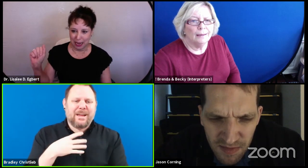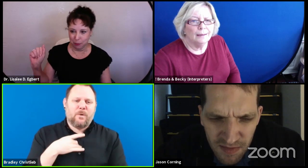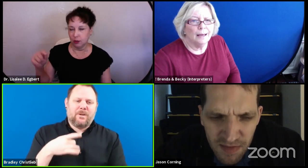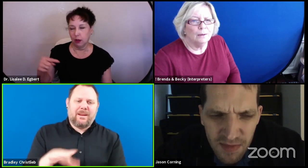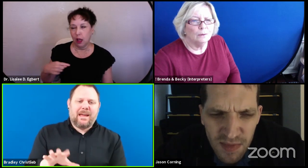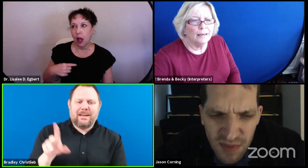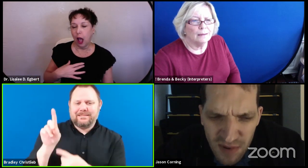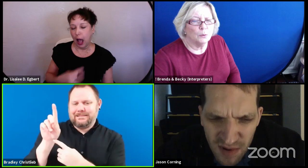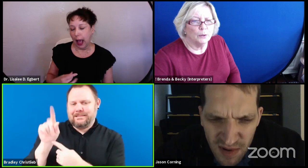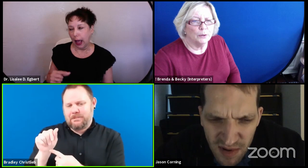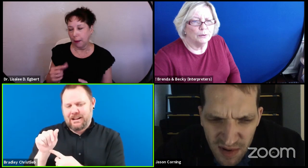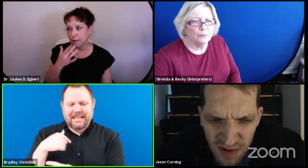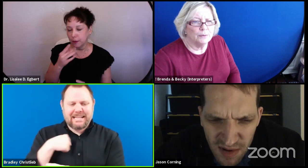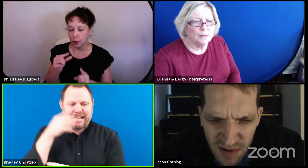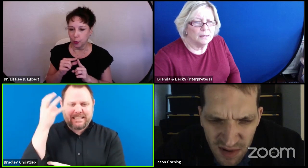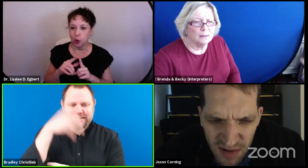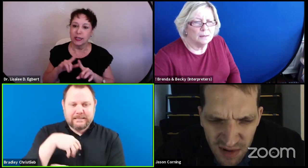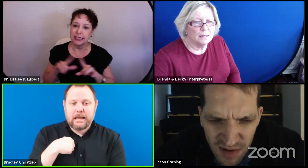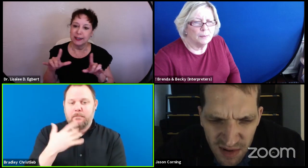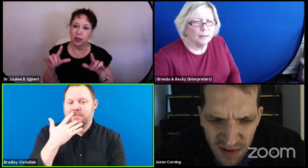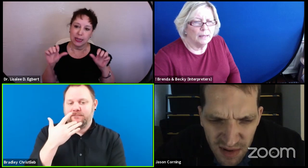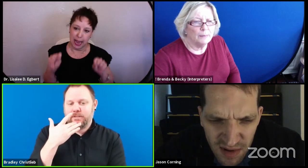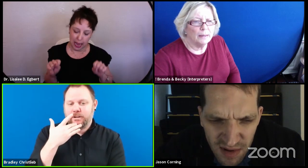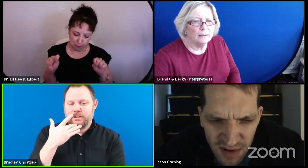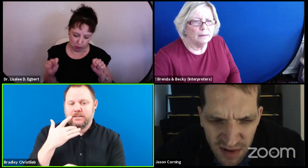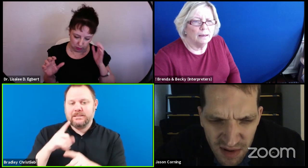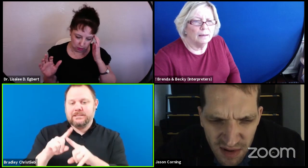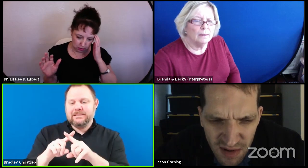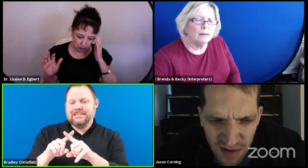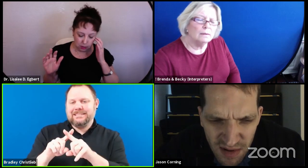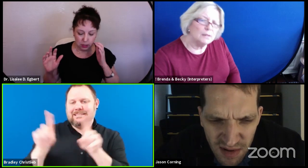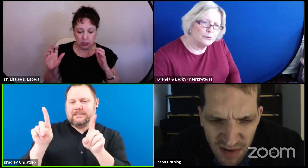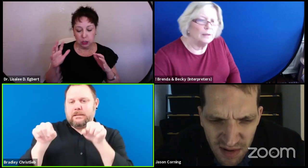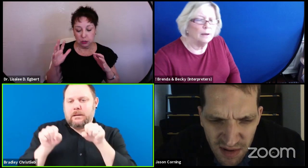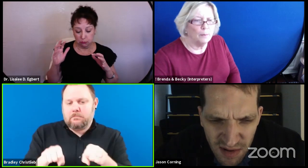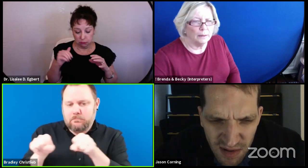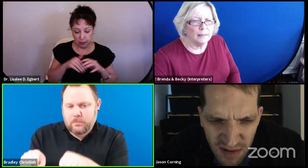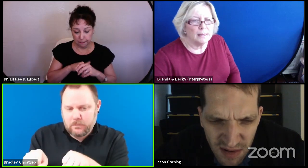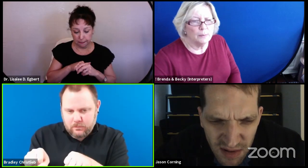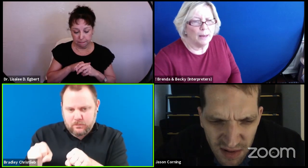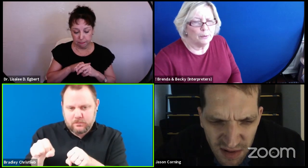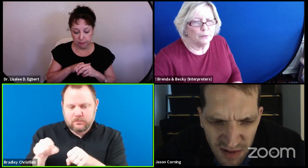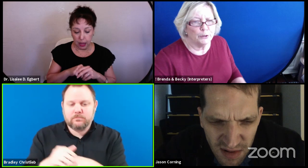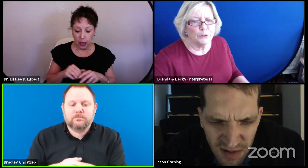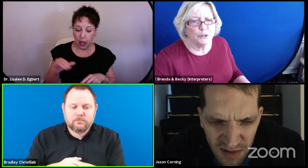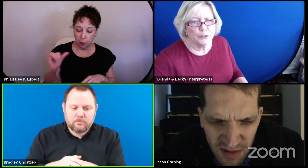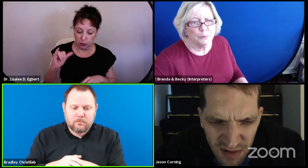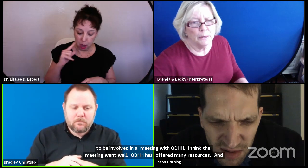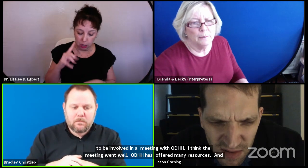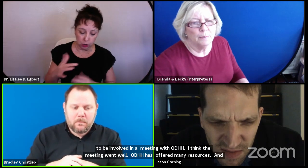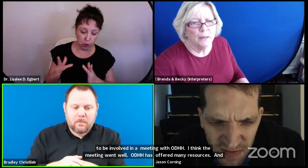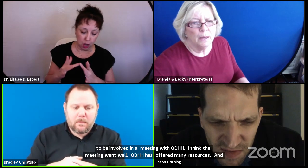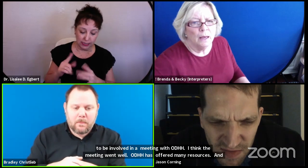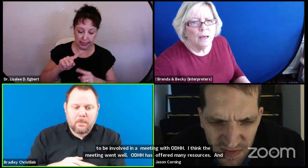And I don't like the word "disability," but different abilities is my preferred term.